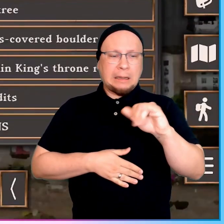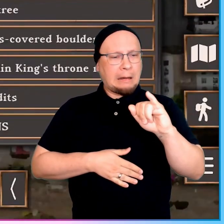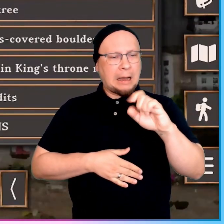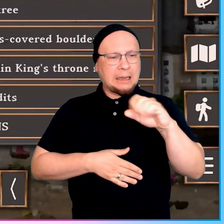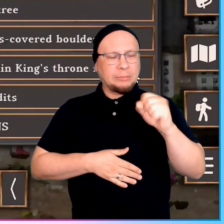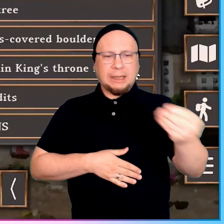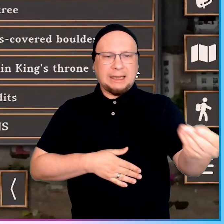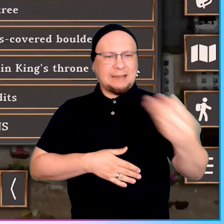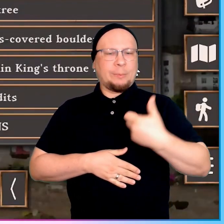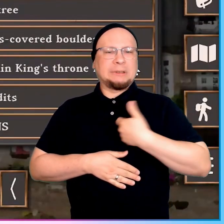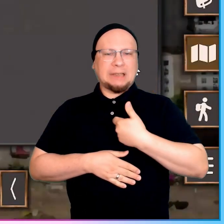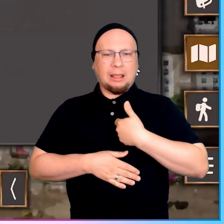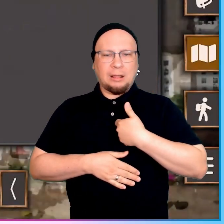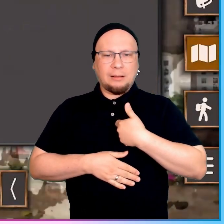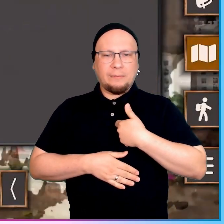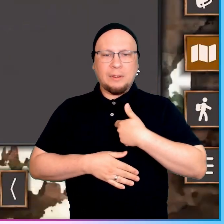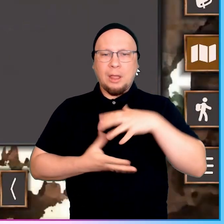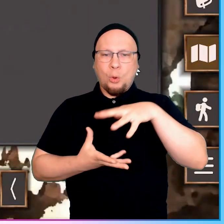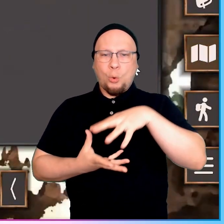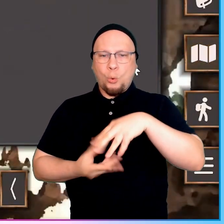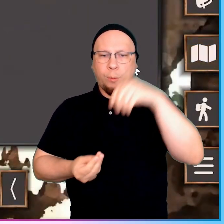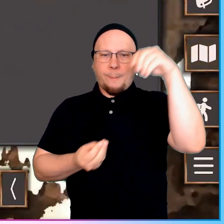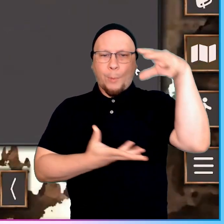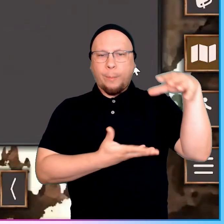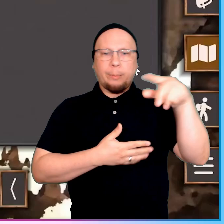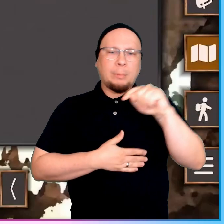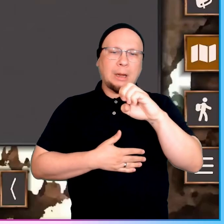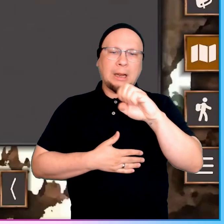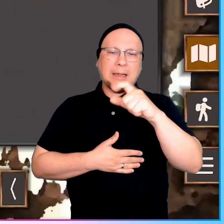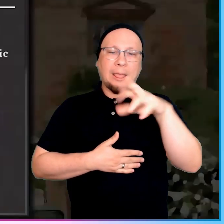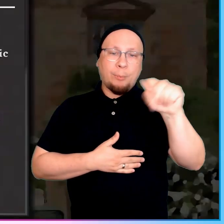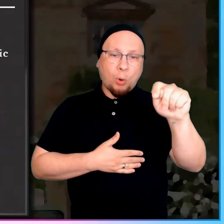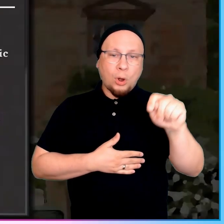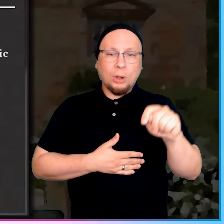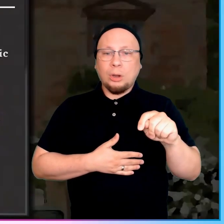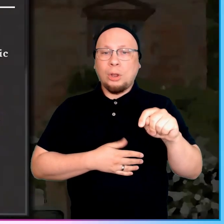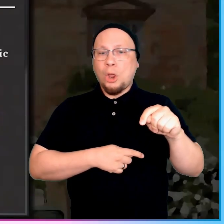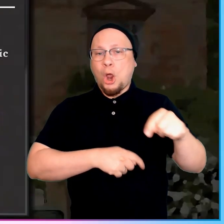use the rewind button (planned before release), or any combination of these.